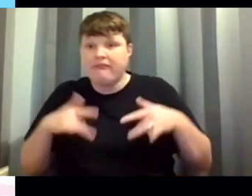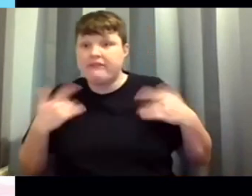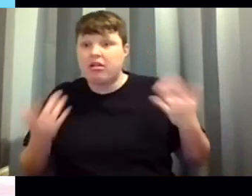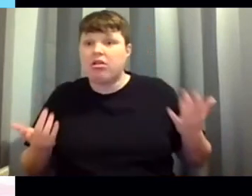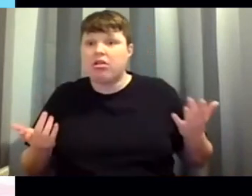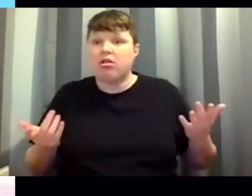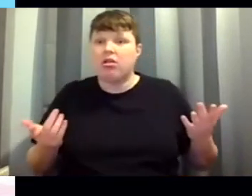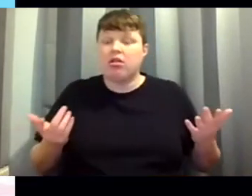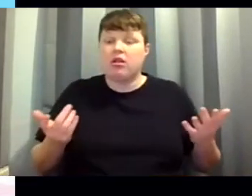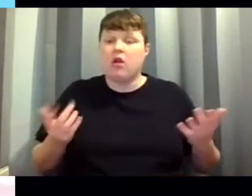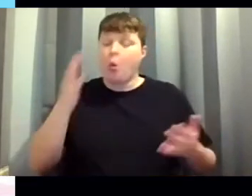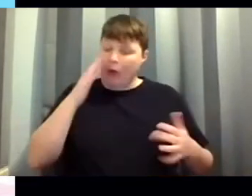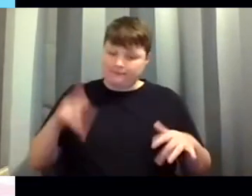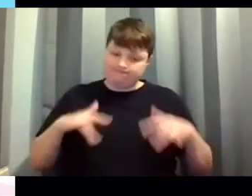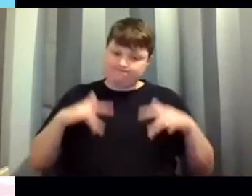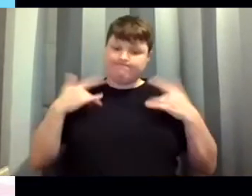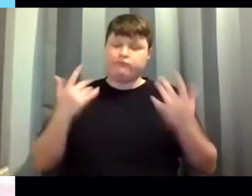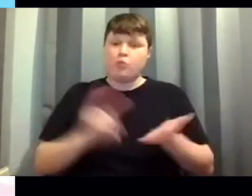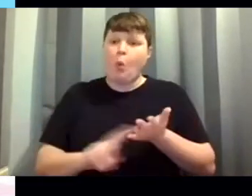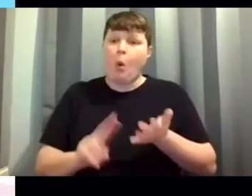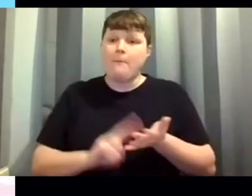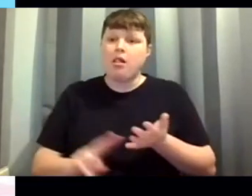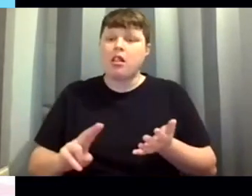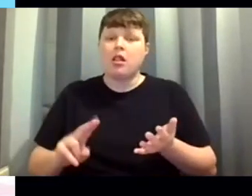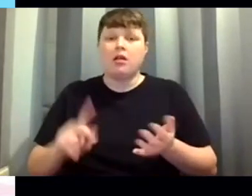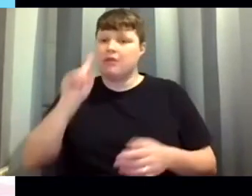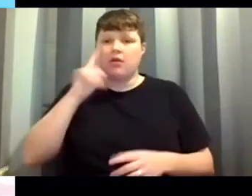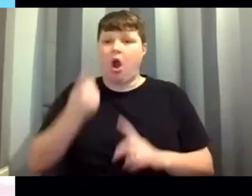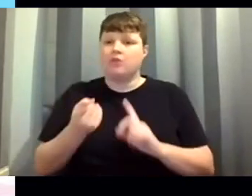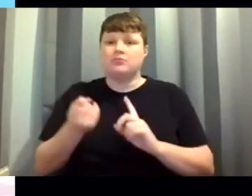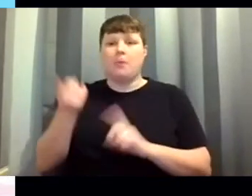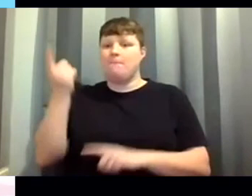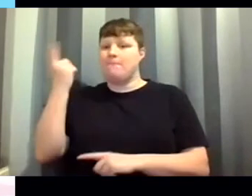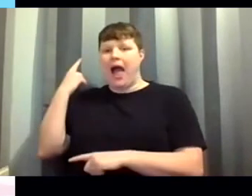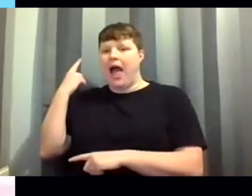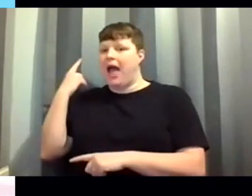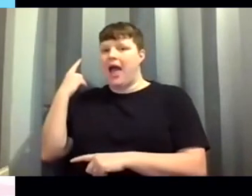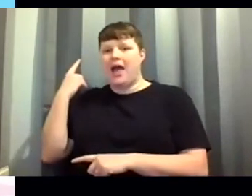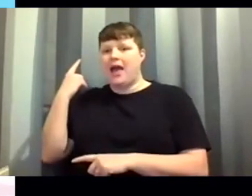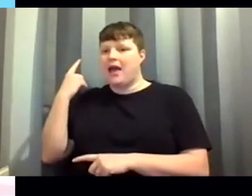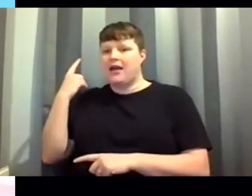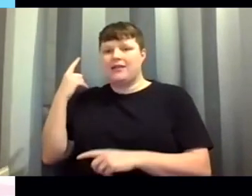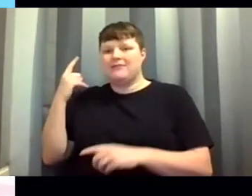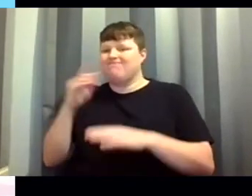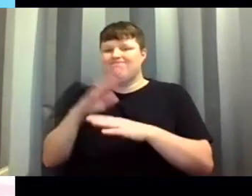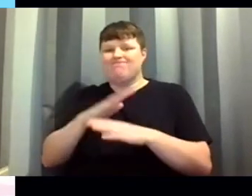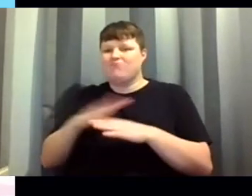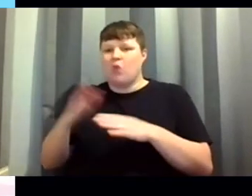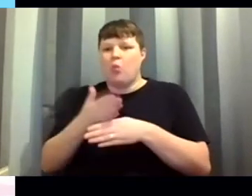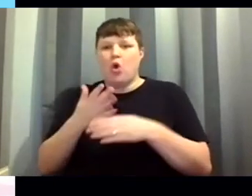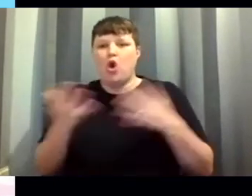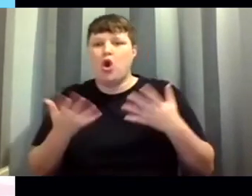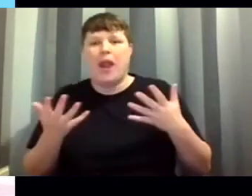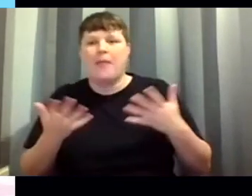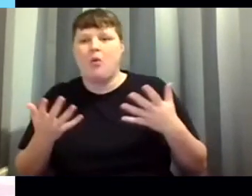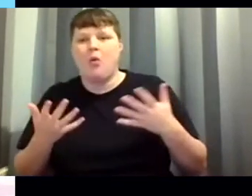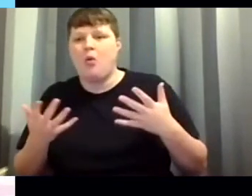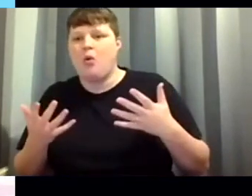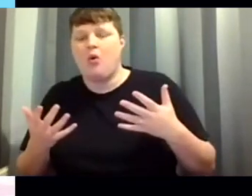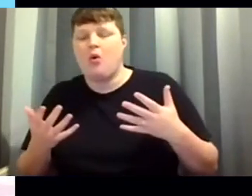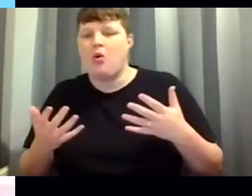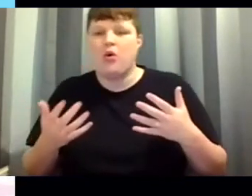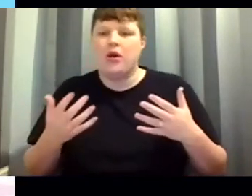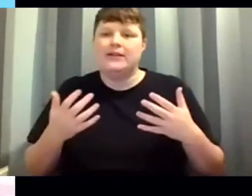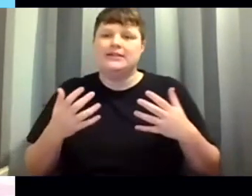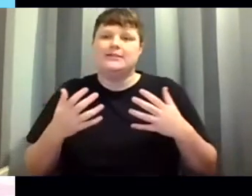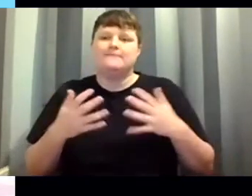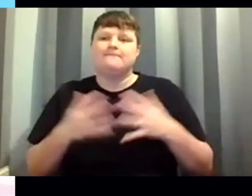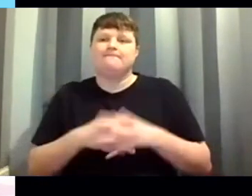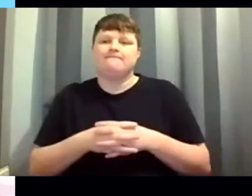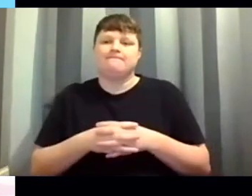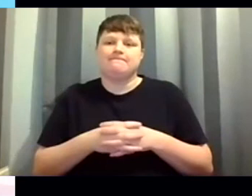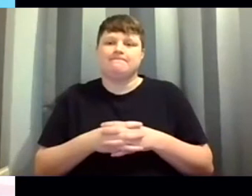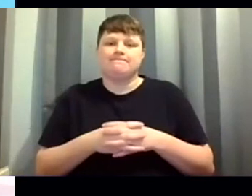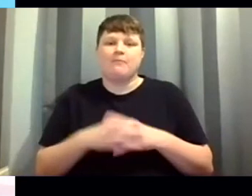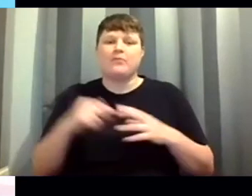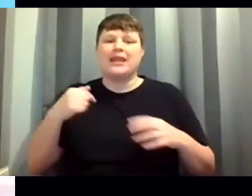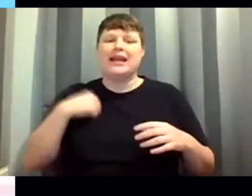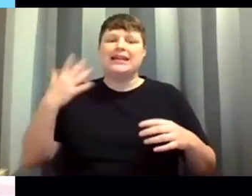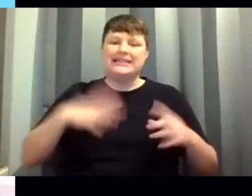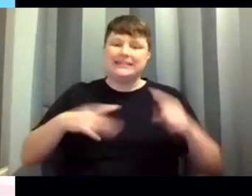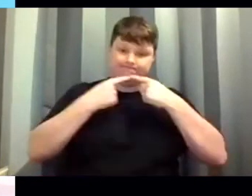normal, you can't go back. It just doesn't work anymore. I need to put a disclaimer here: every